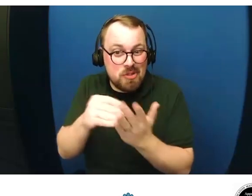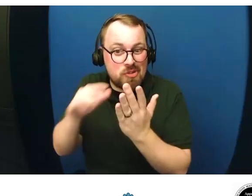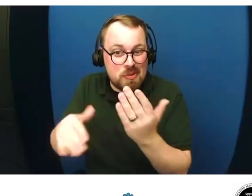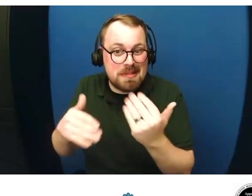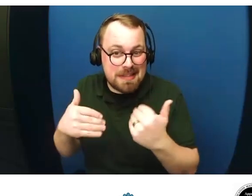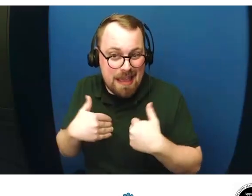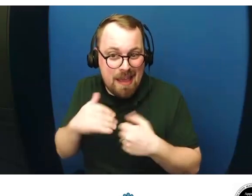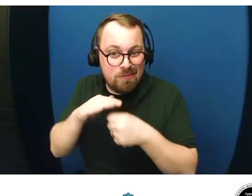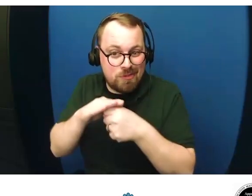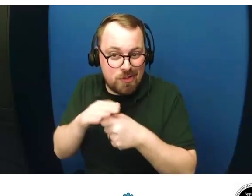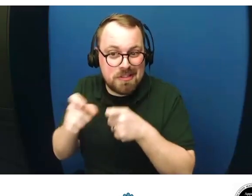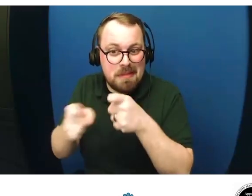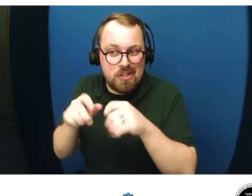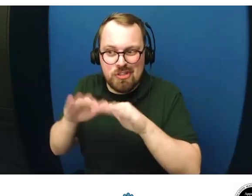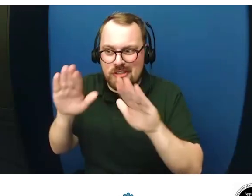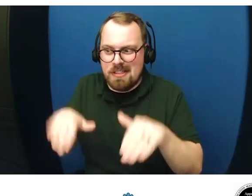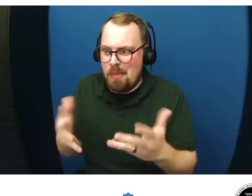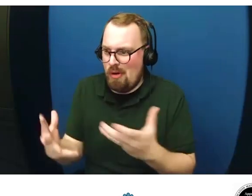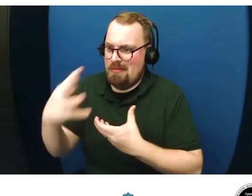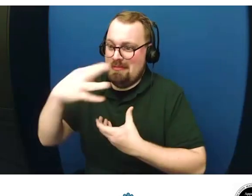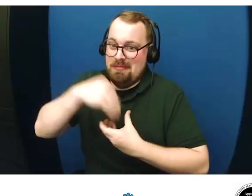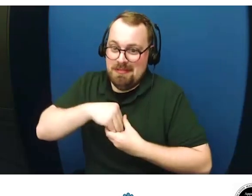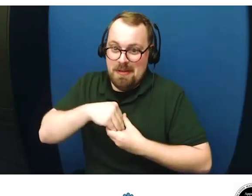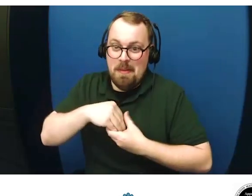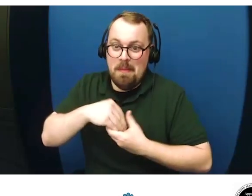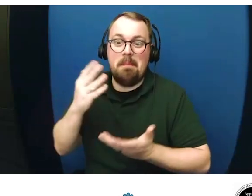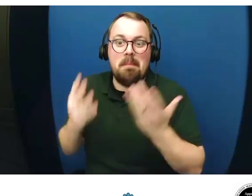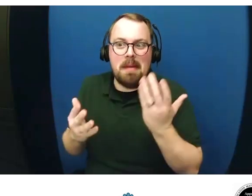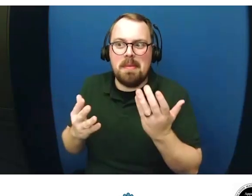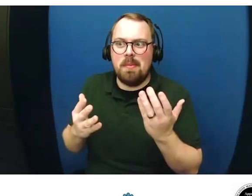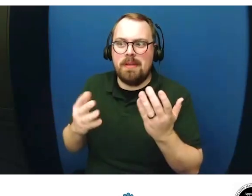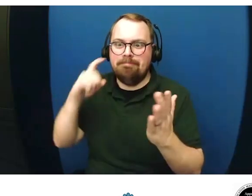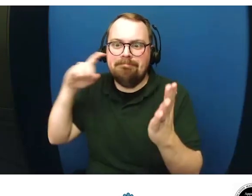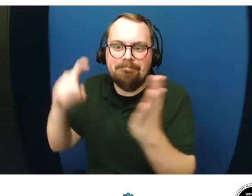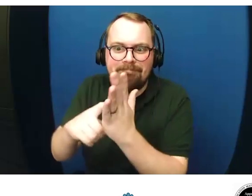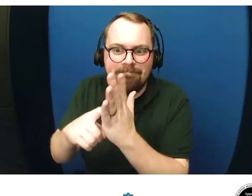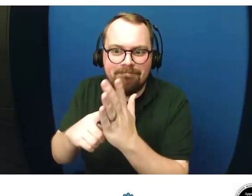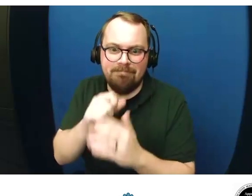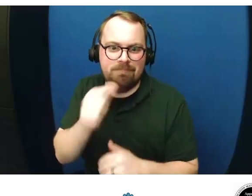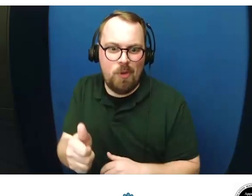a stress management strategy. We just might not know that that's what it is.